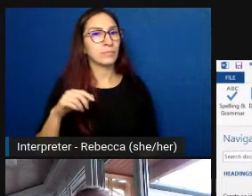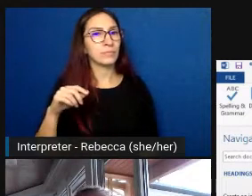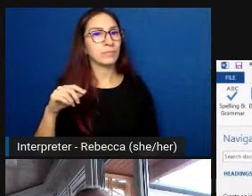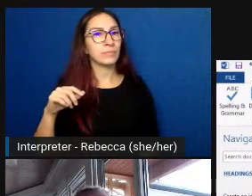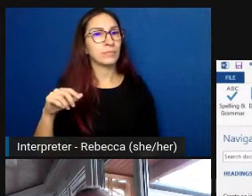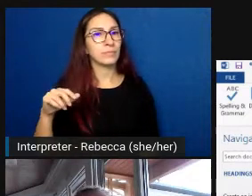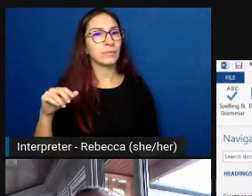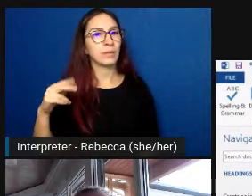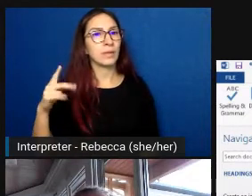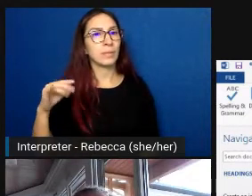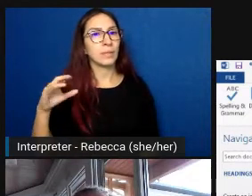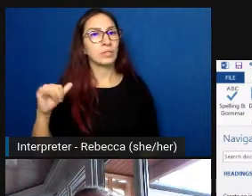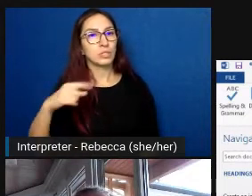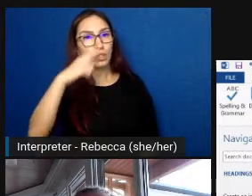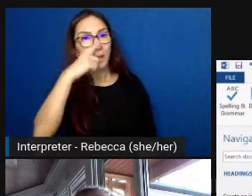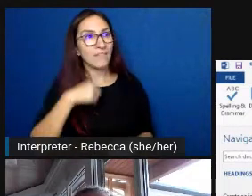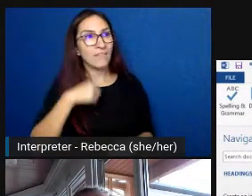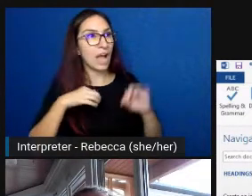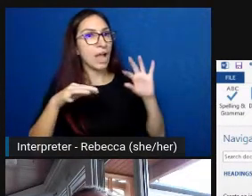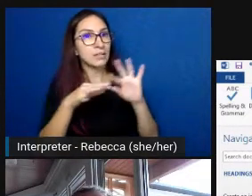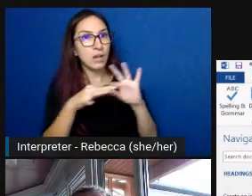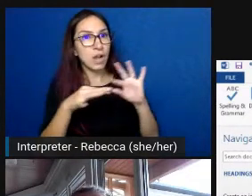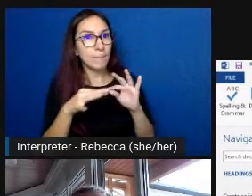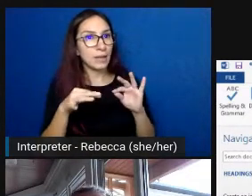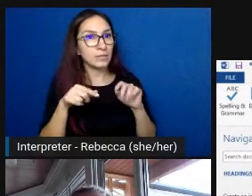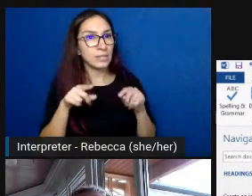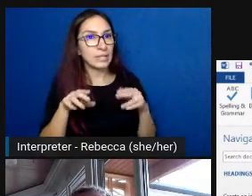So I can comment in between why it is--